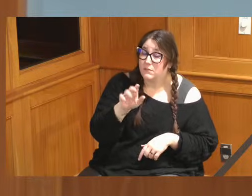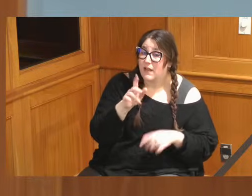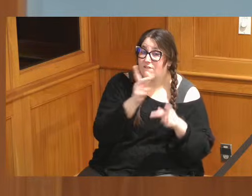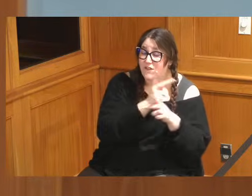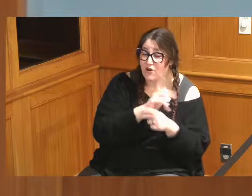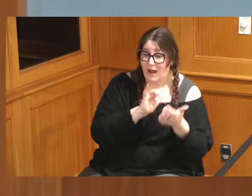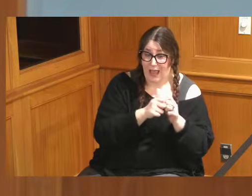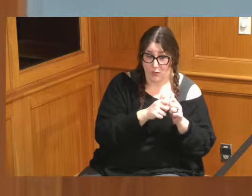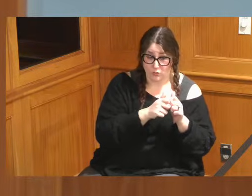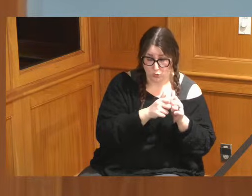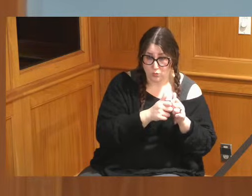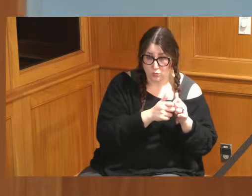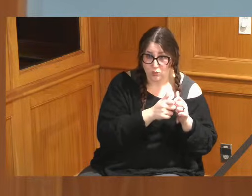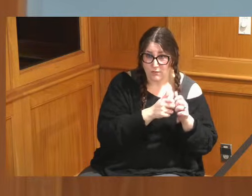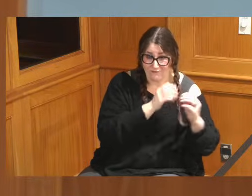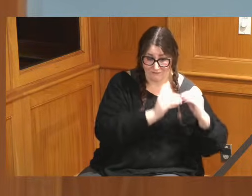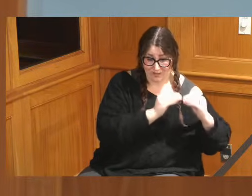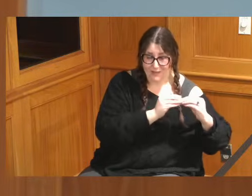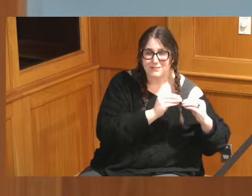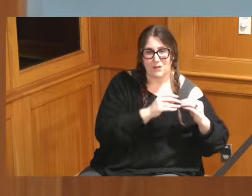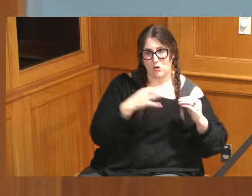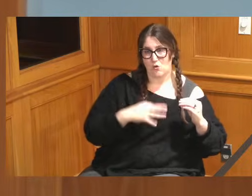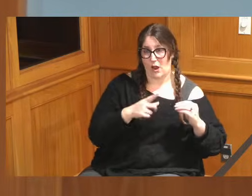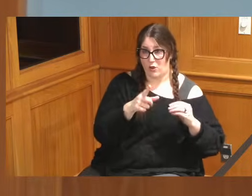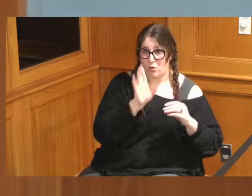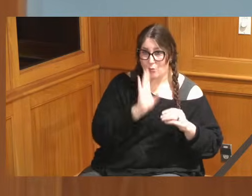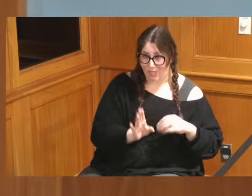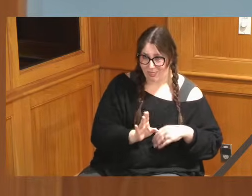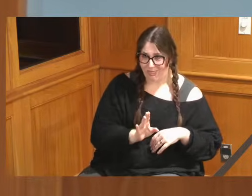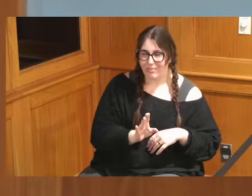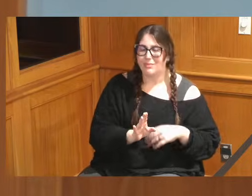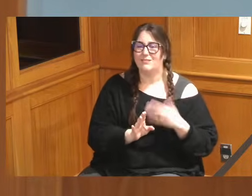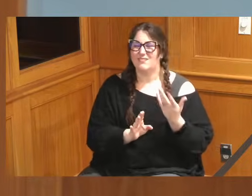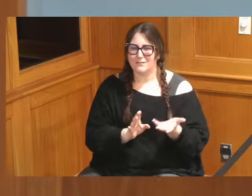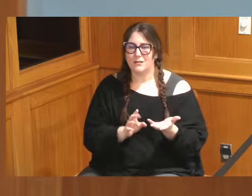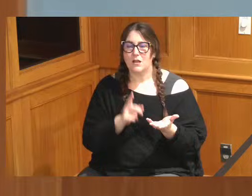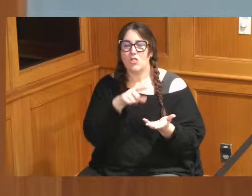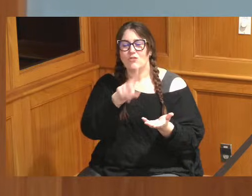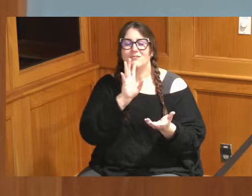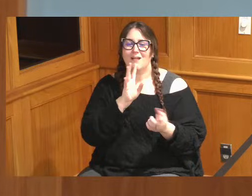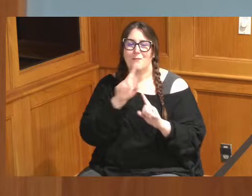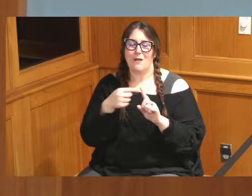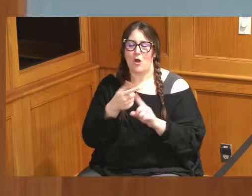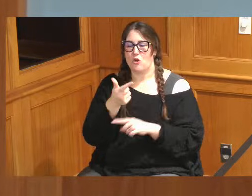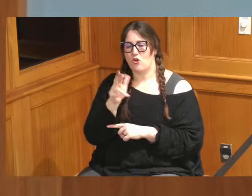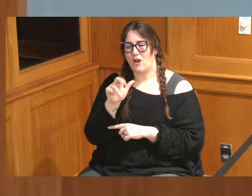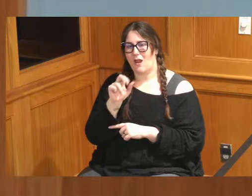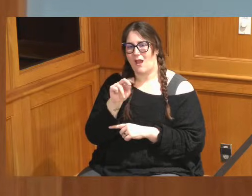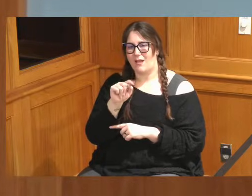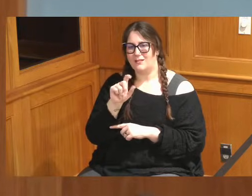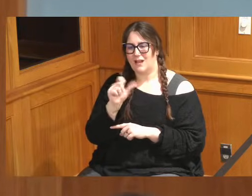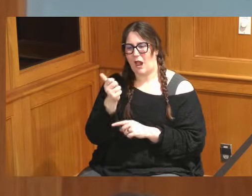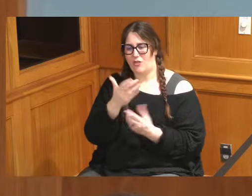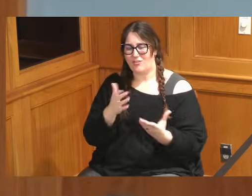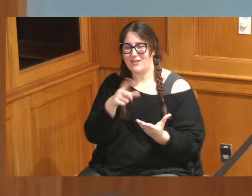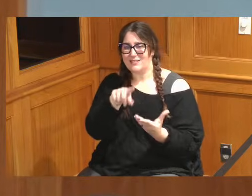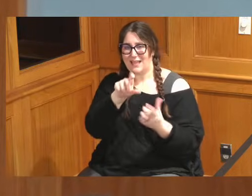get credit for that. Um, so they're talking about grants and other mechanisms that they would be